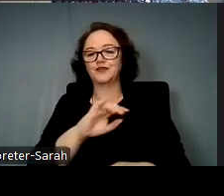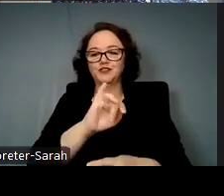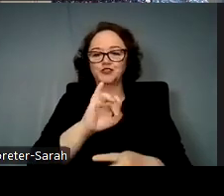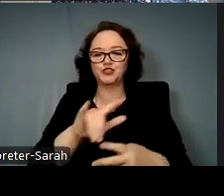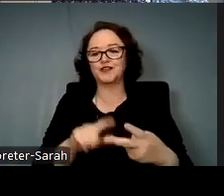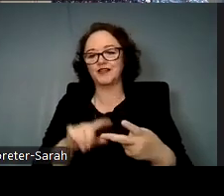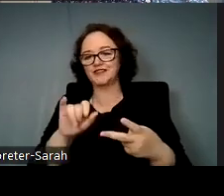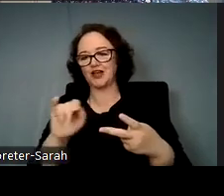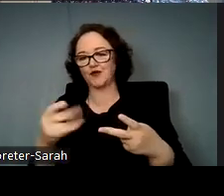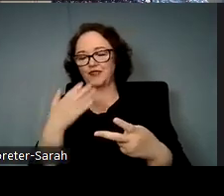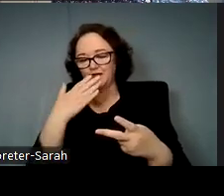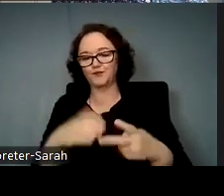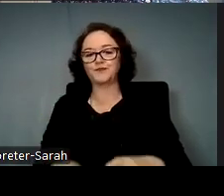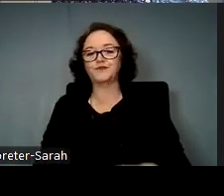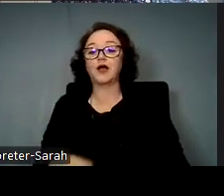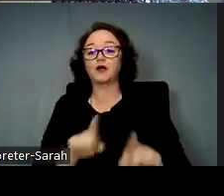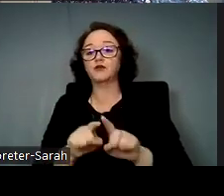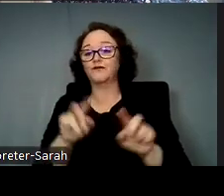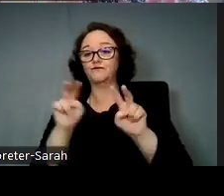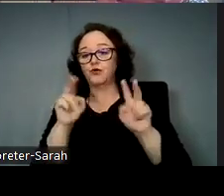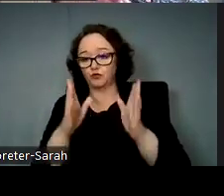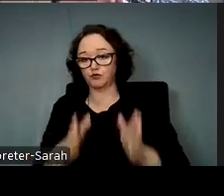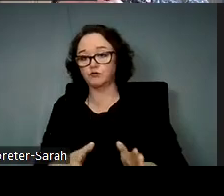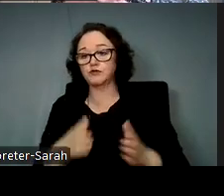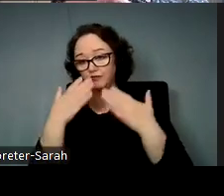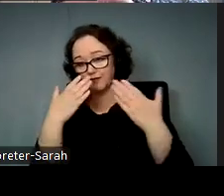And thank you to the viewers, and appreciate you joining this